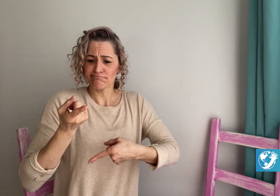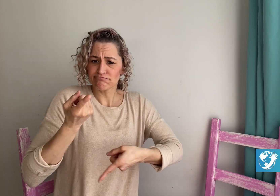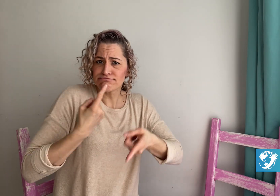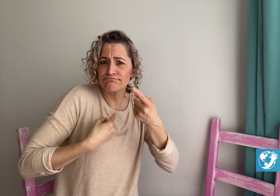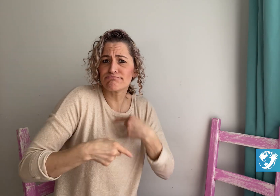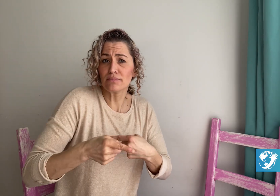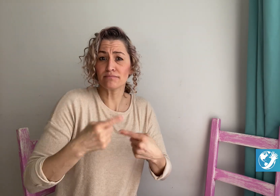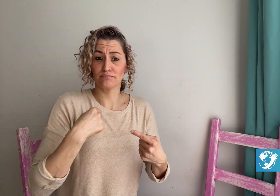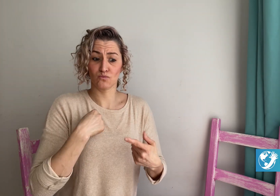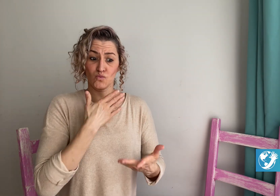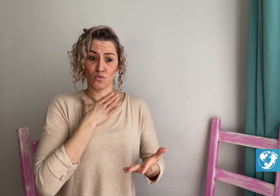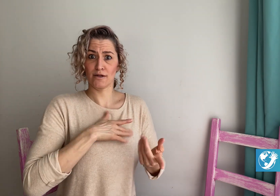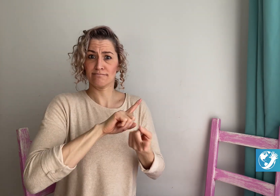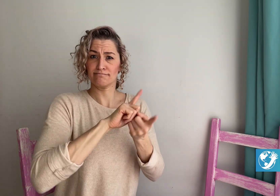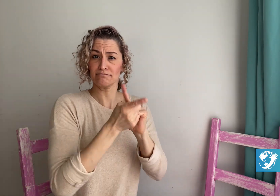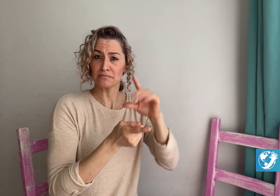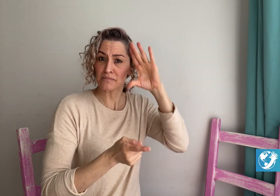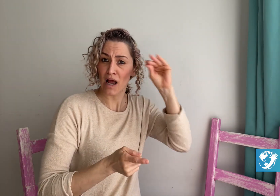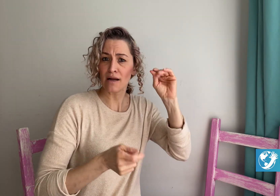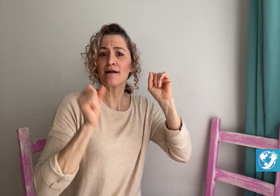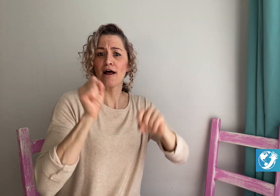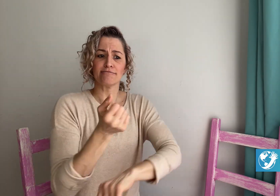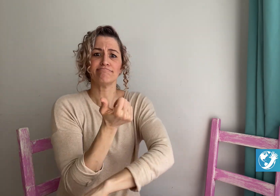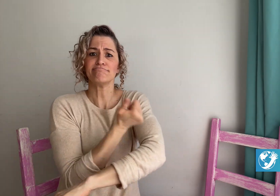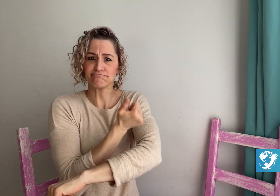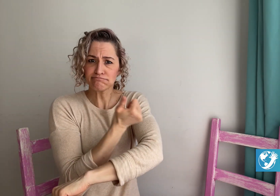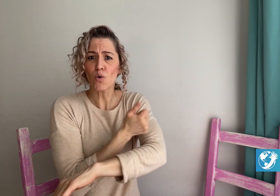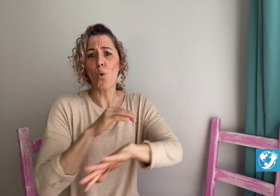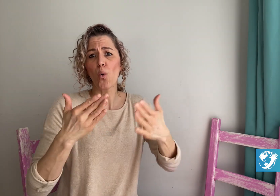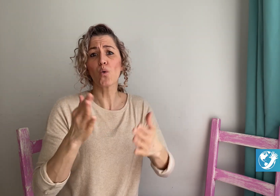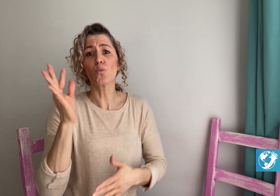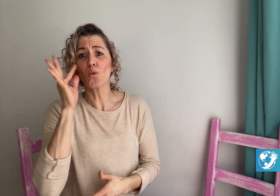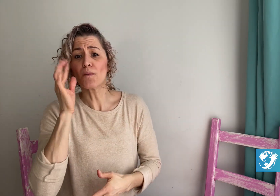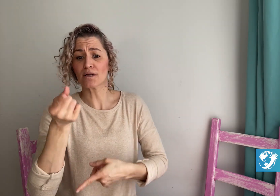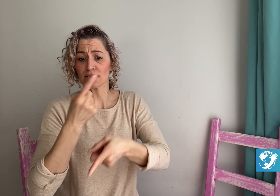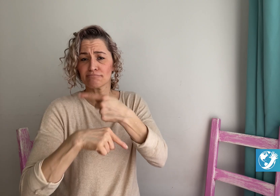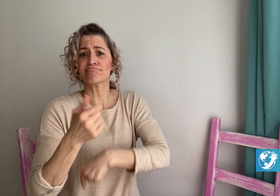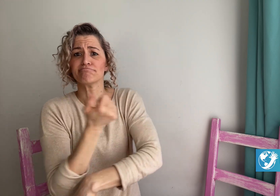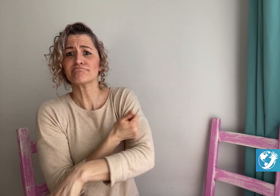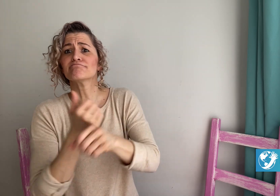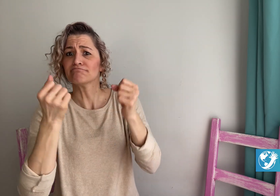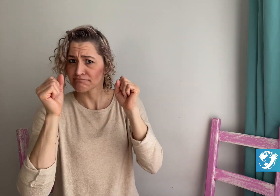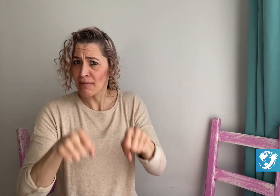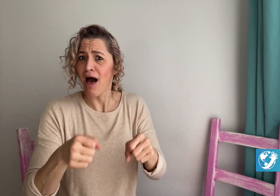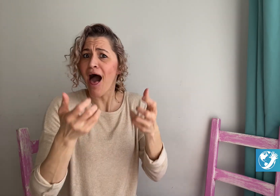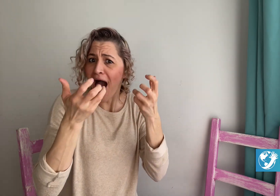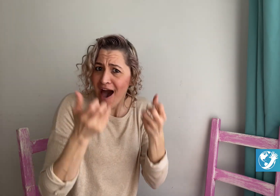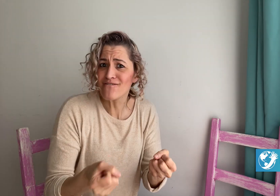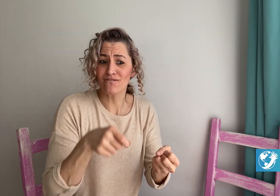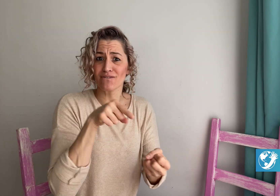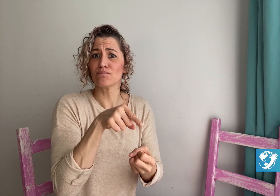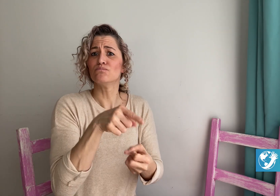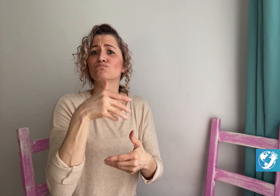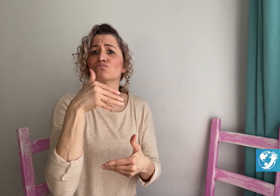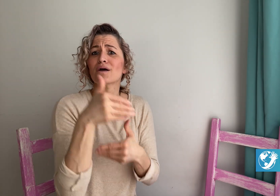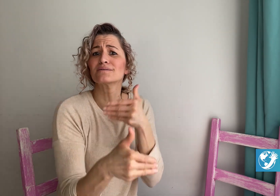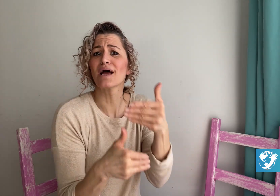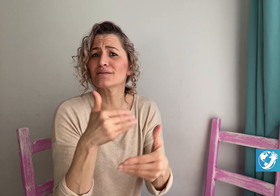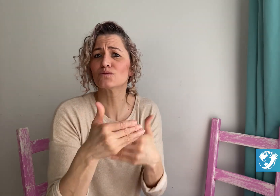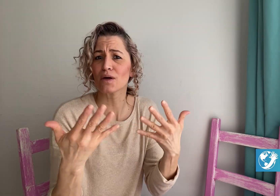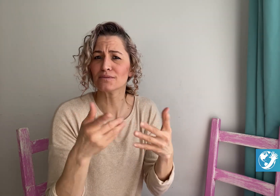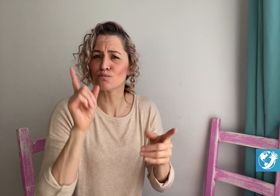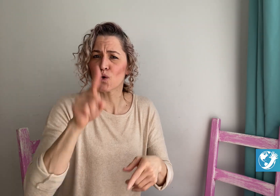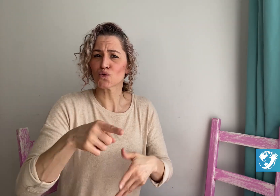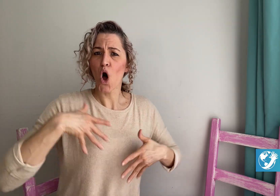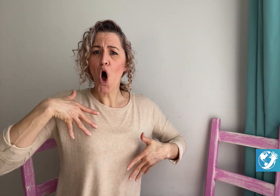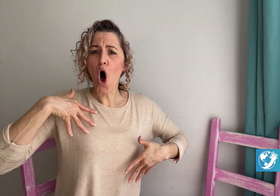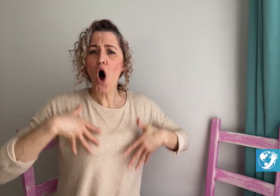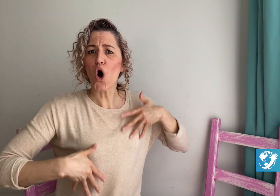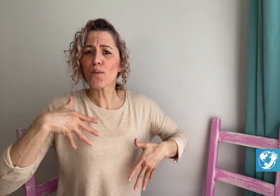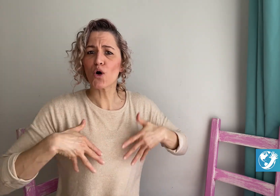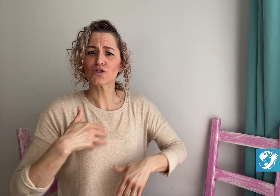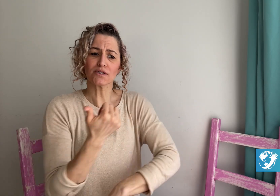about hormone replacement therapy, a process where